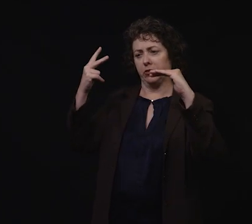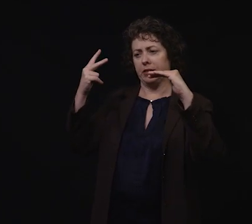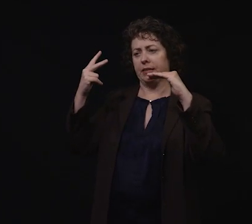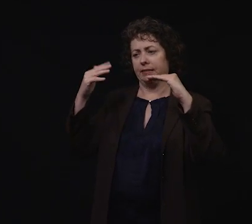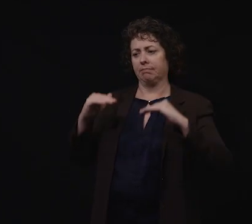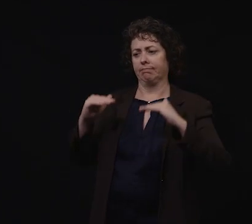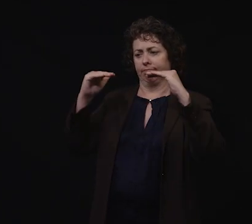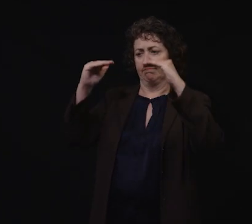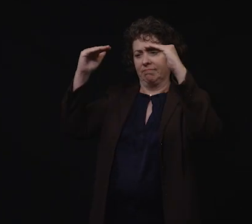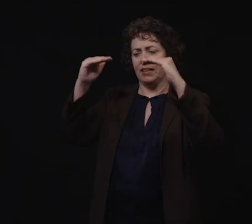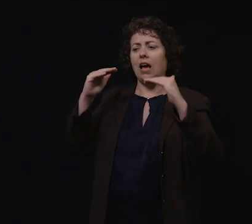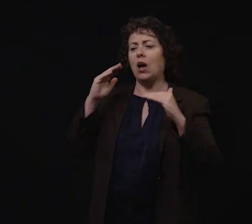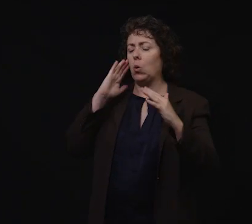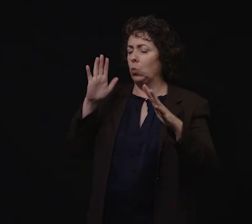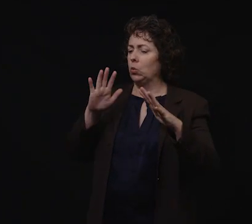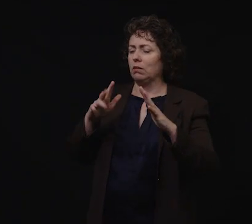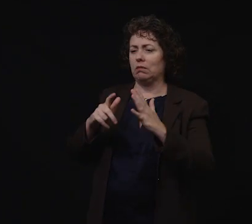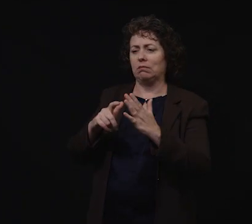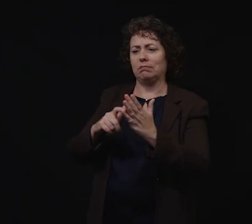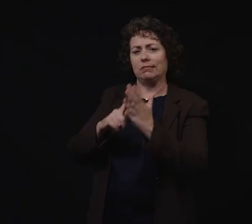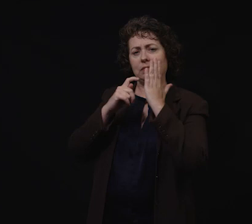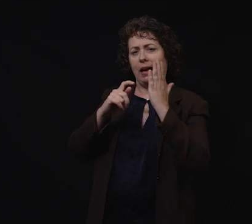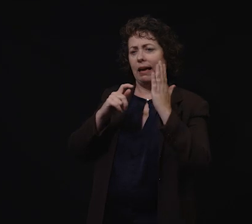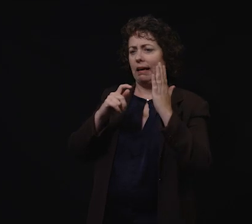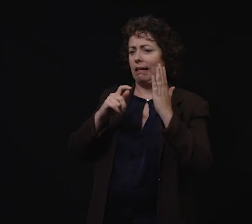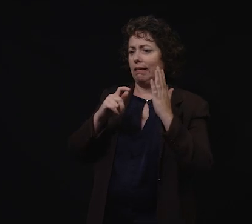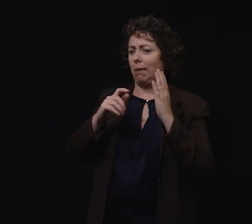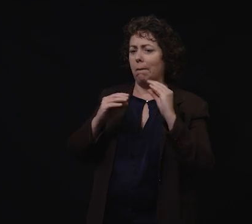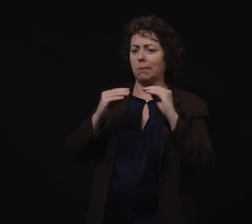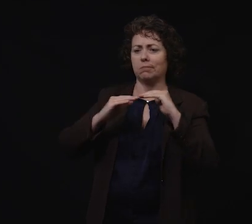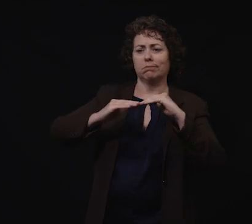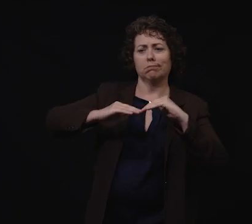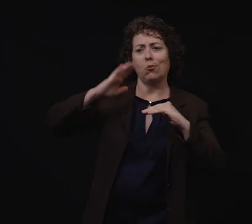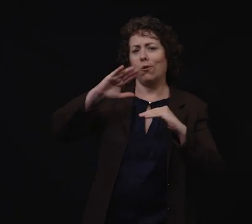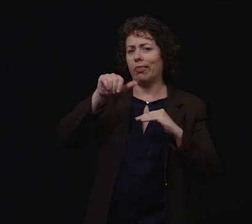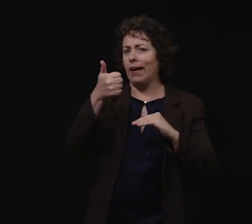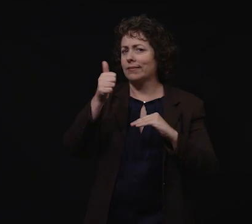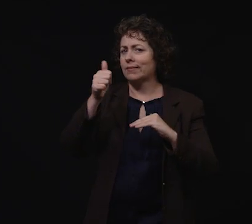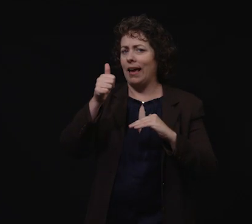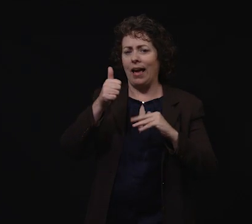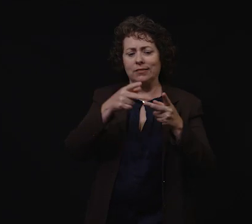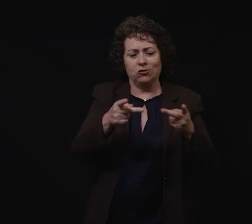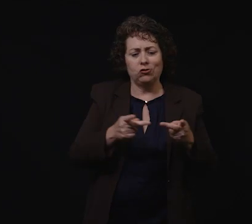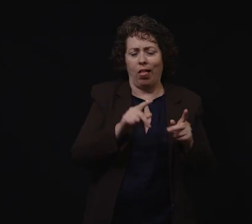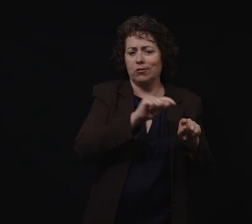It's going to take ten plus different shelters to even reach those kind of numbers